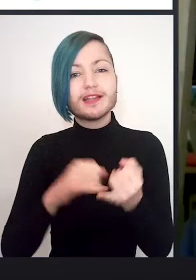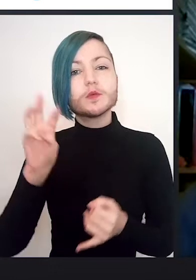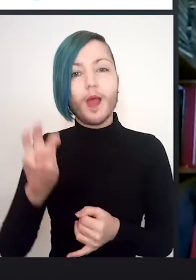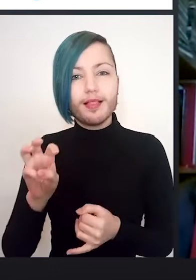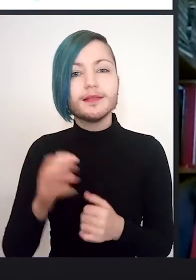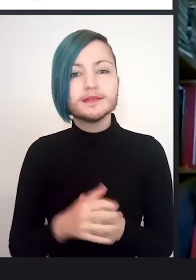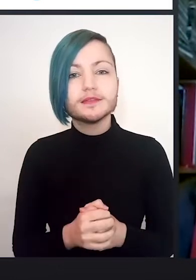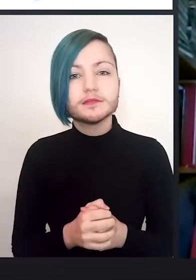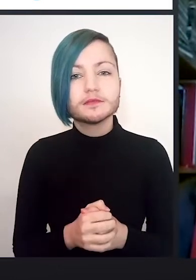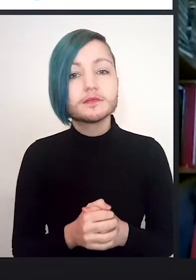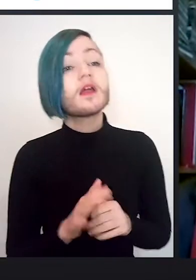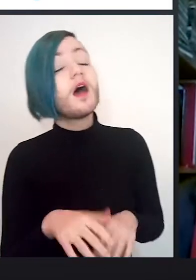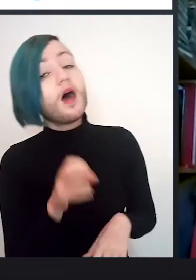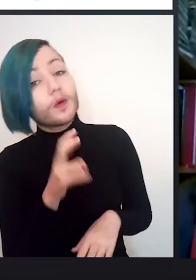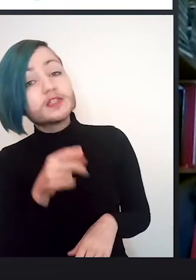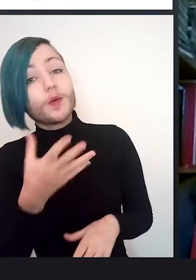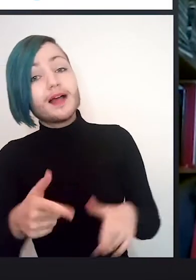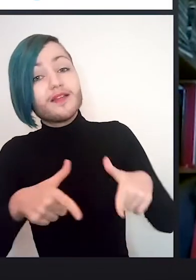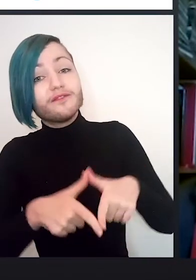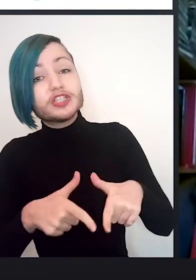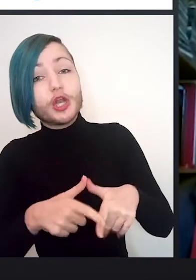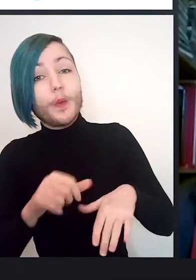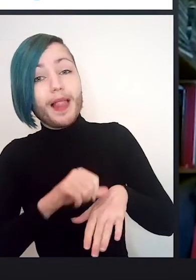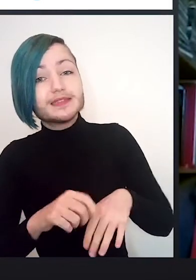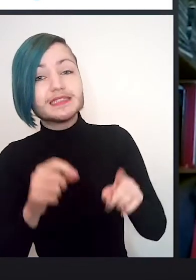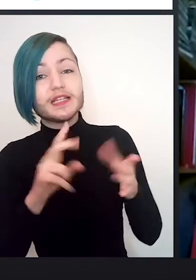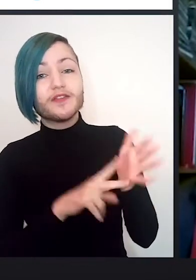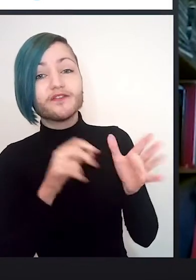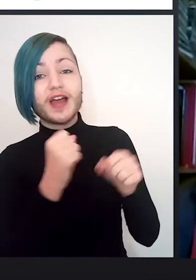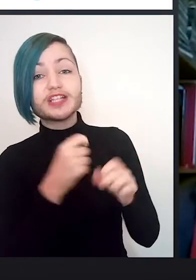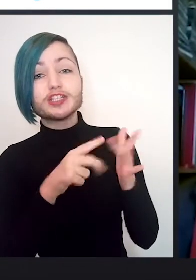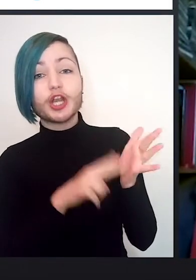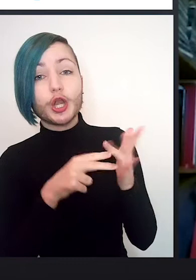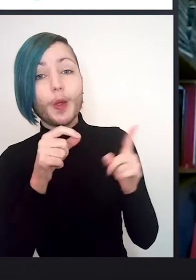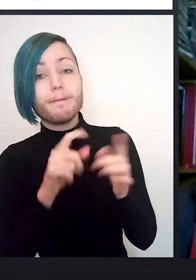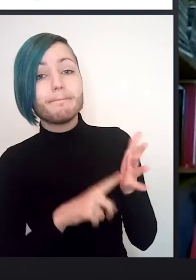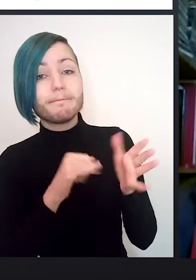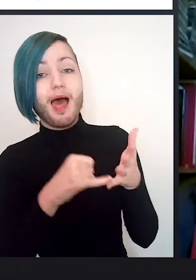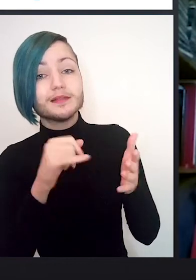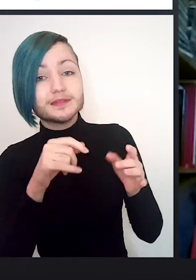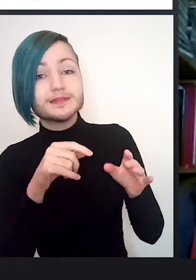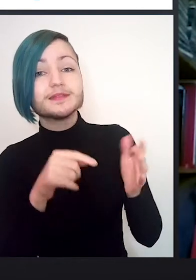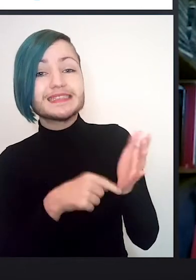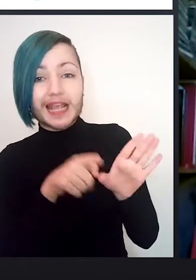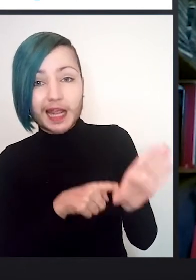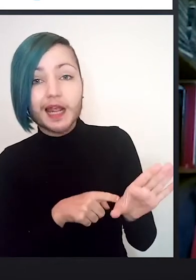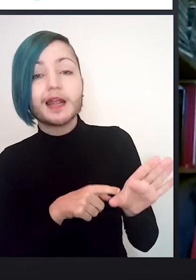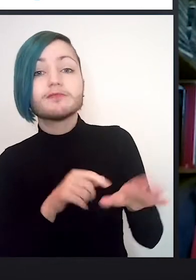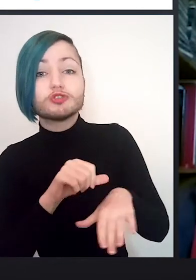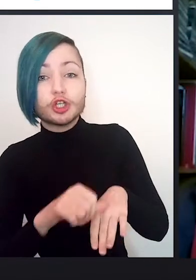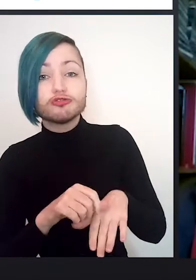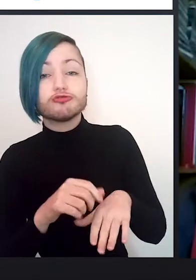Okay so you had vaginoplasty surgery with James Bellringer in London at the very start of 2019.